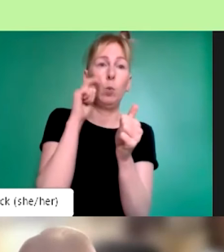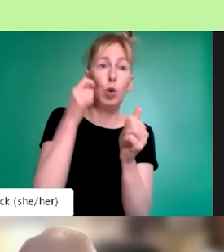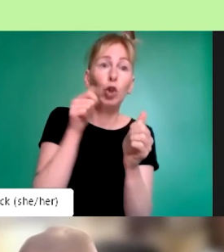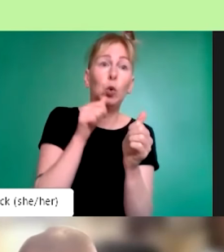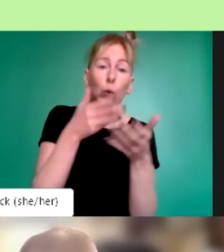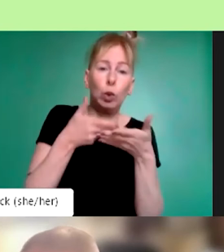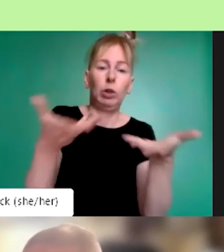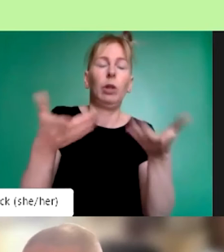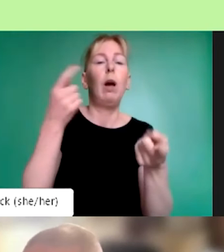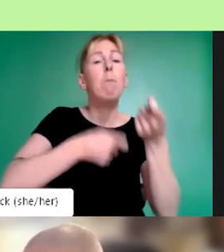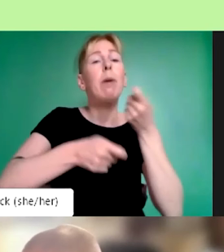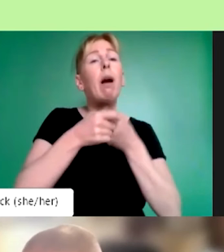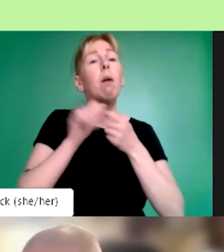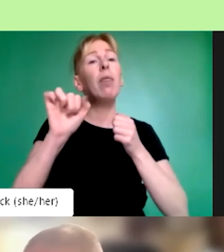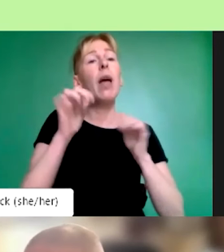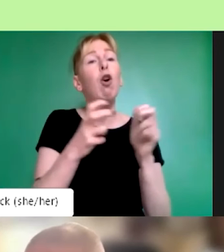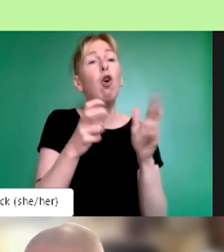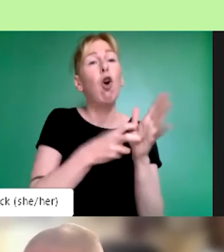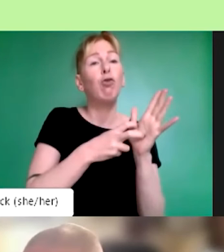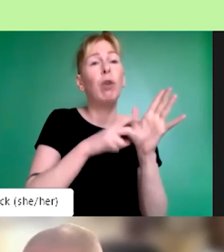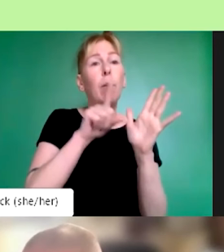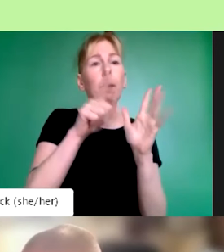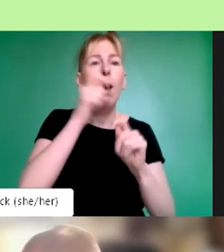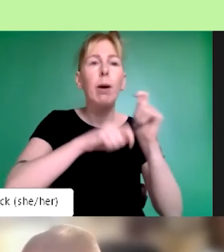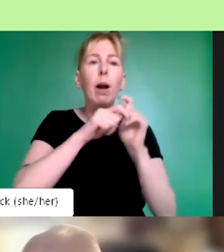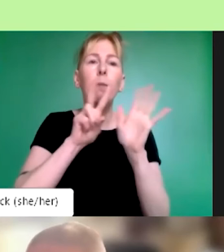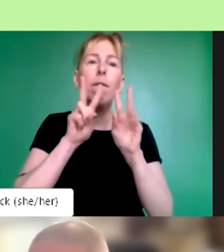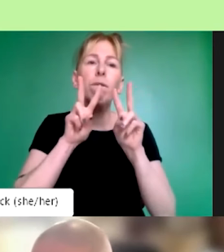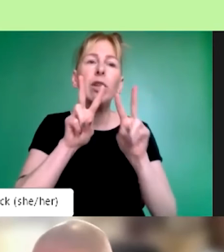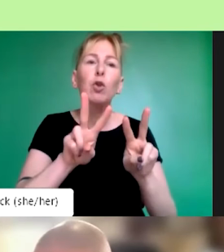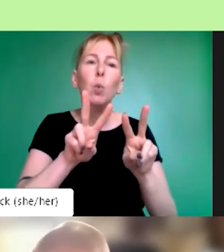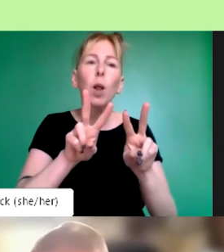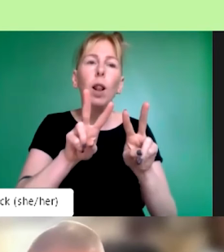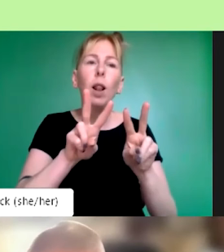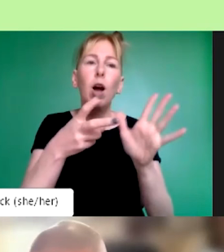contract, but using their participants because the participants have come from different